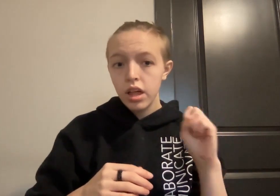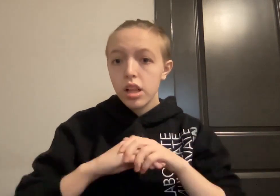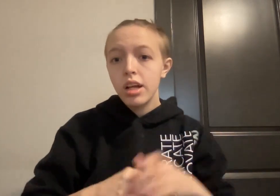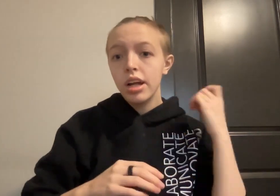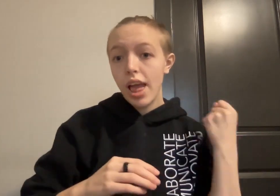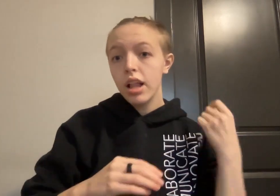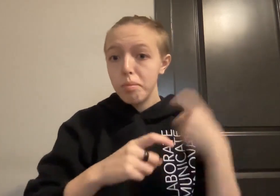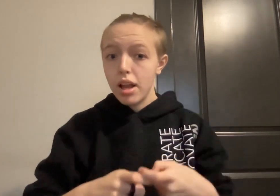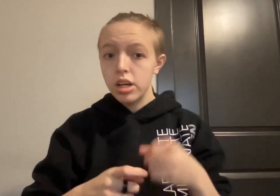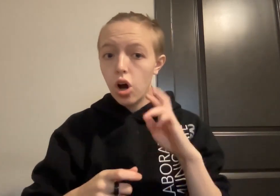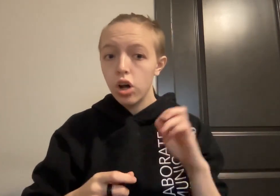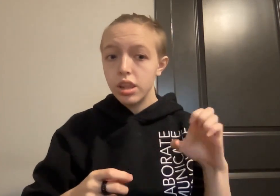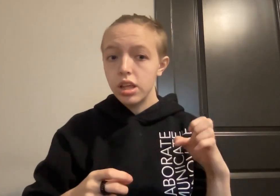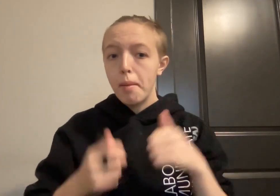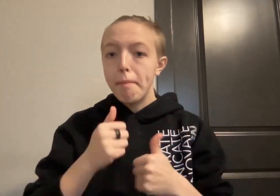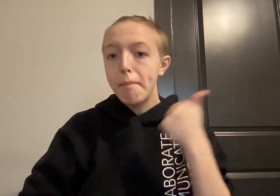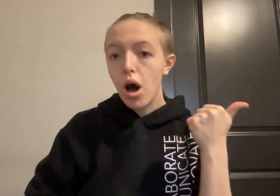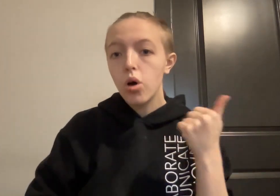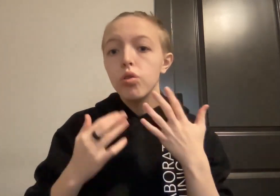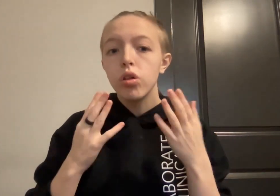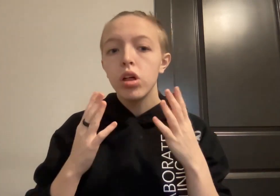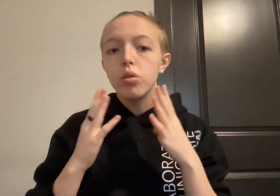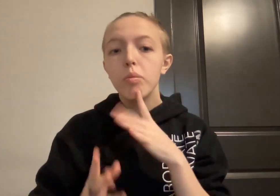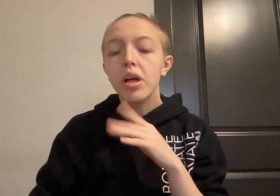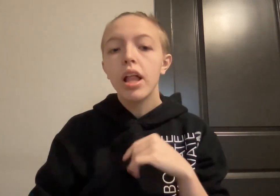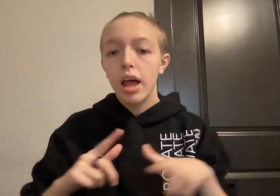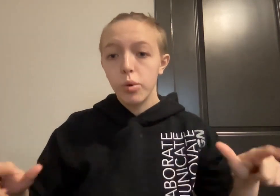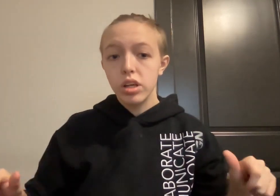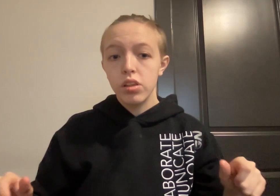English and Spanish are the most spoken languages,